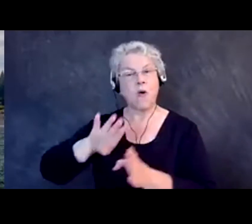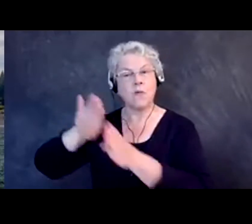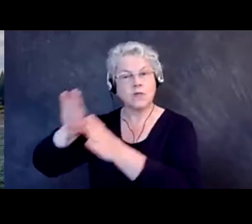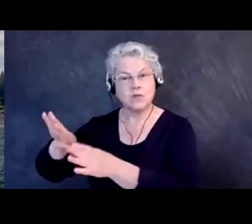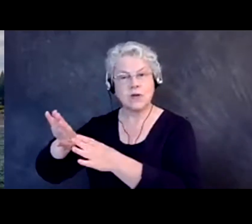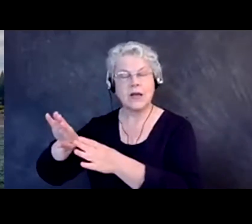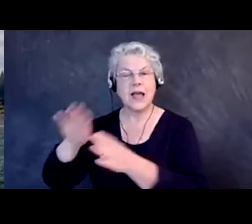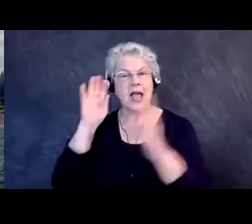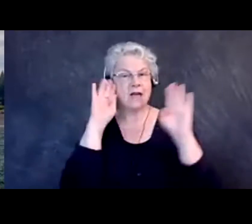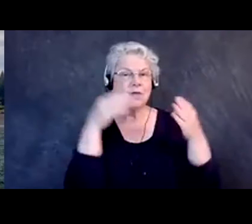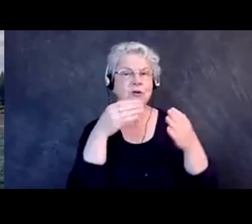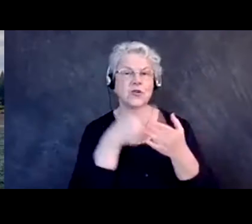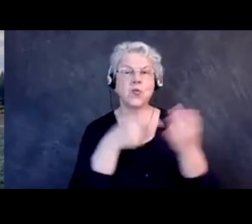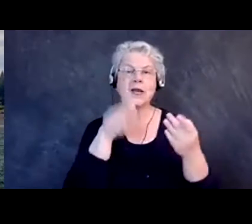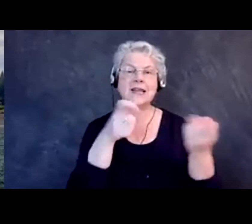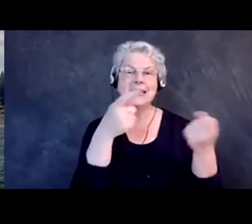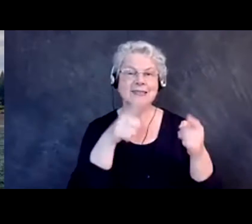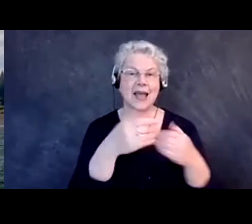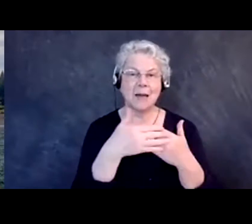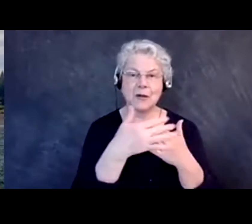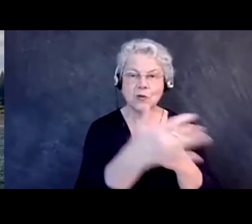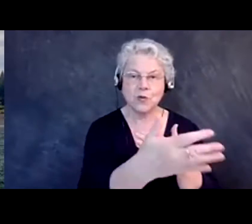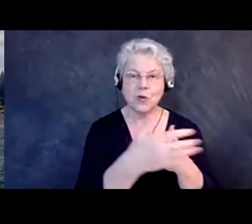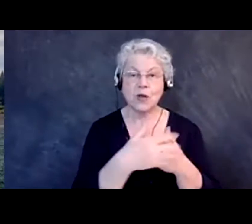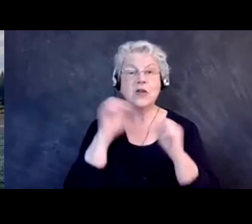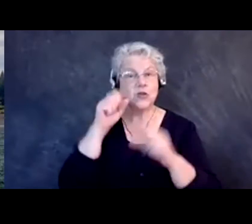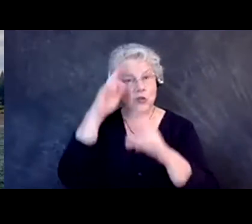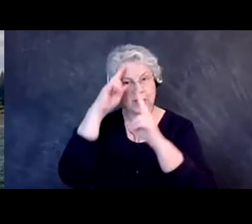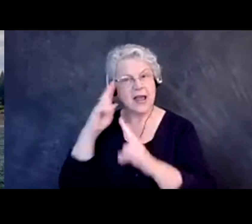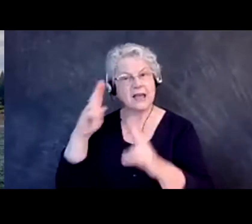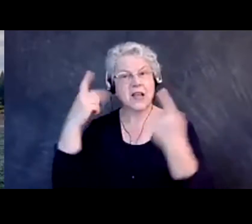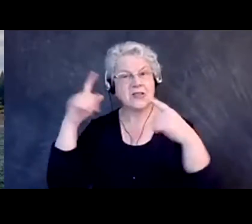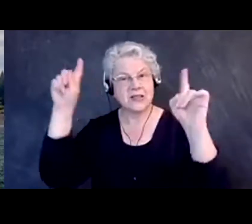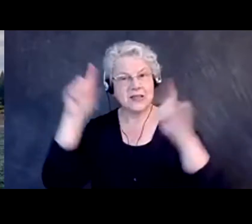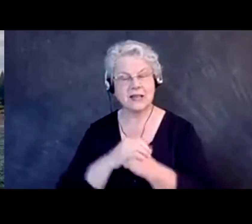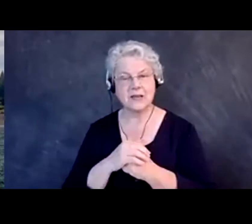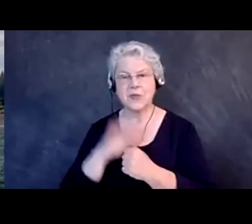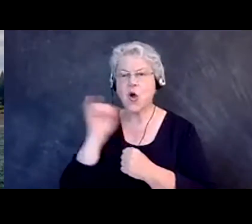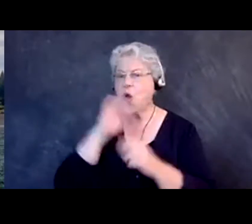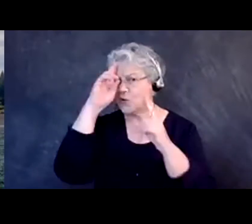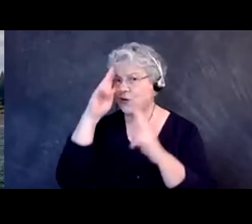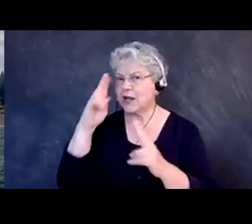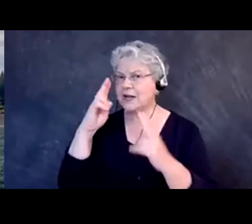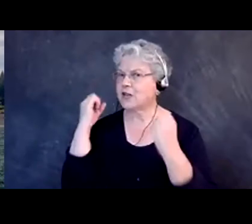happen. So you can acknowledge successes. And also acknowledge the strengths. So when you do that,